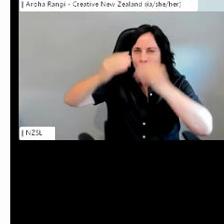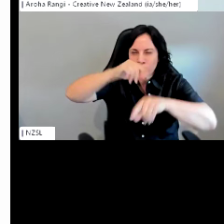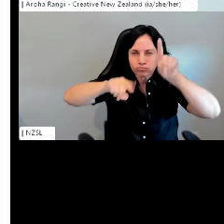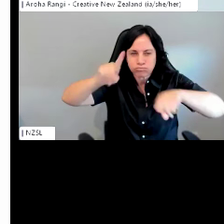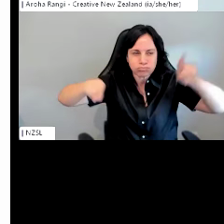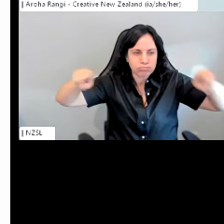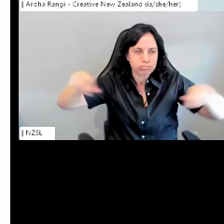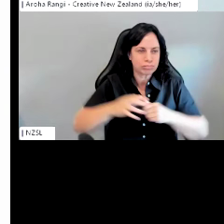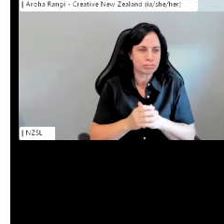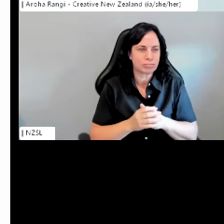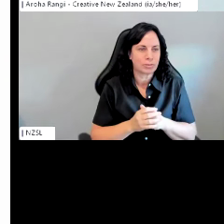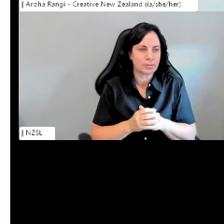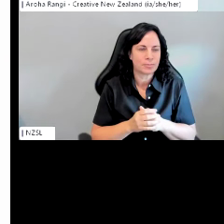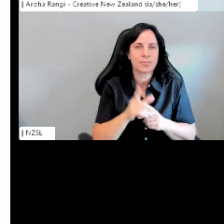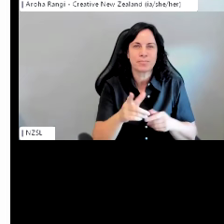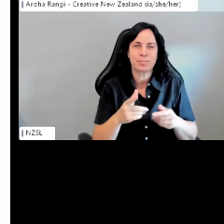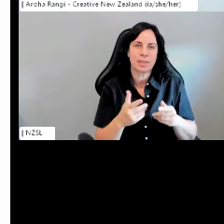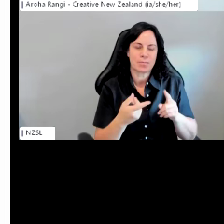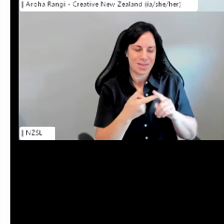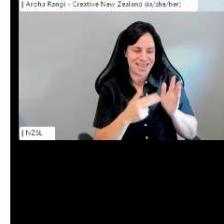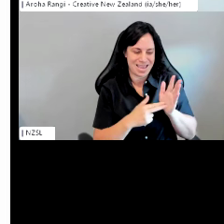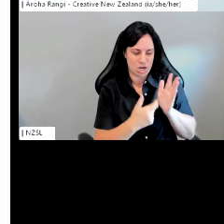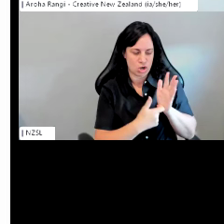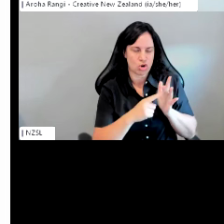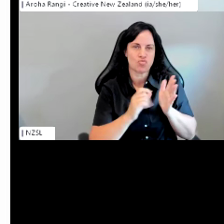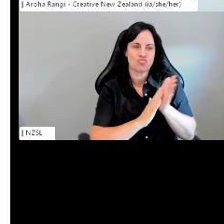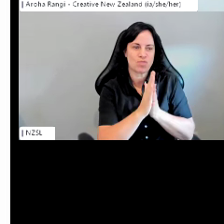organizations. But the bottom line still has some value. Enrichment at the bottom are quite